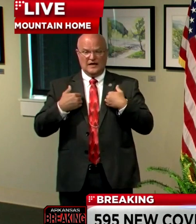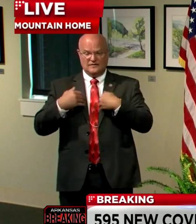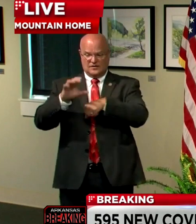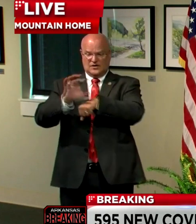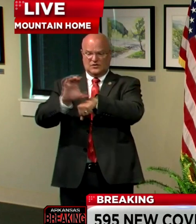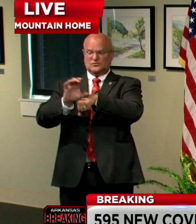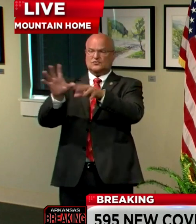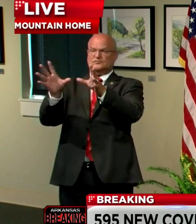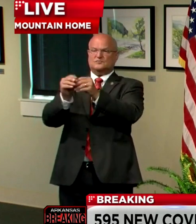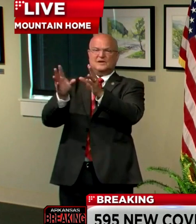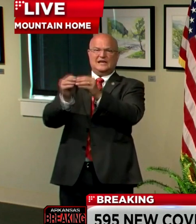FUTURE.